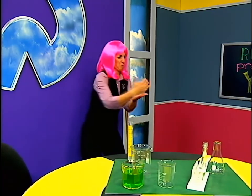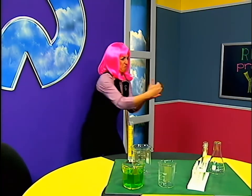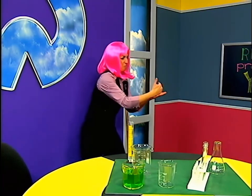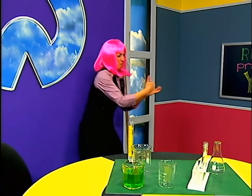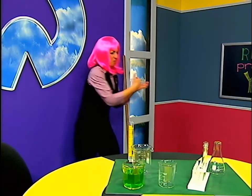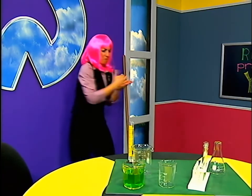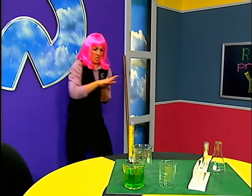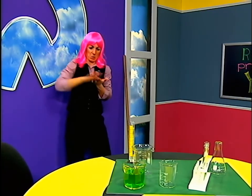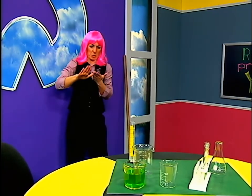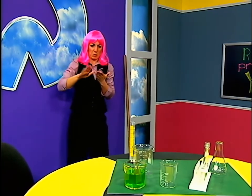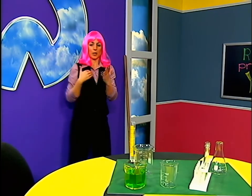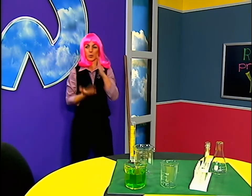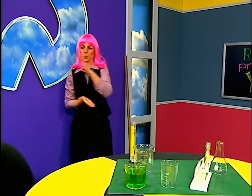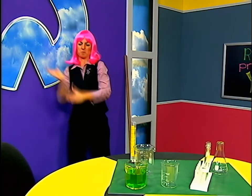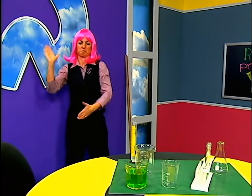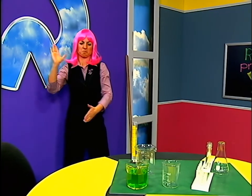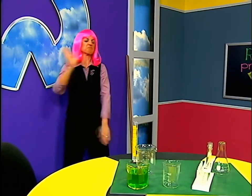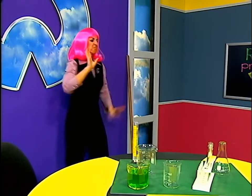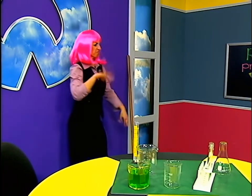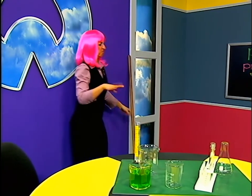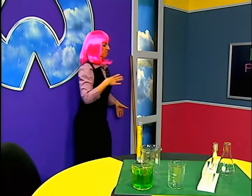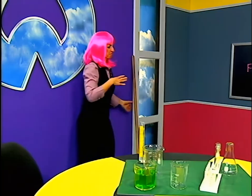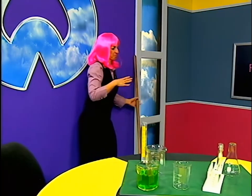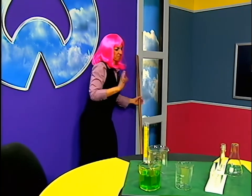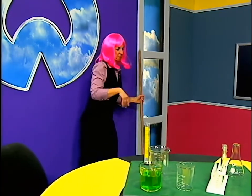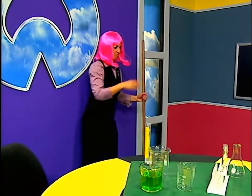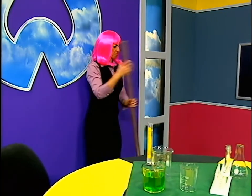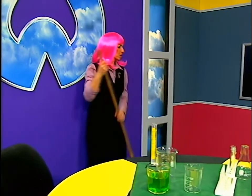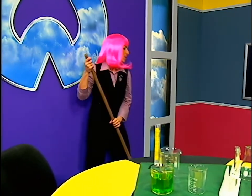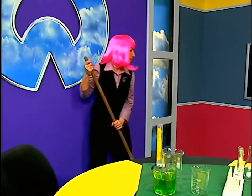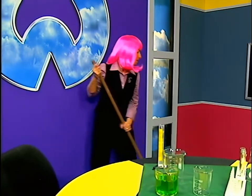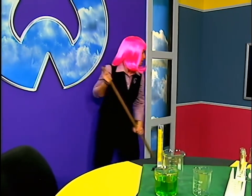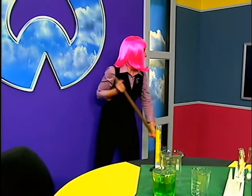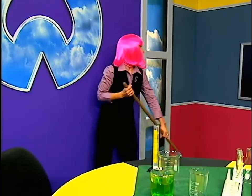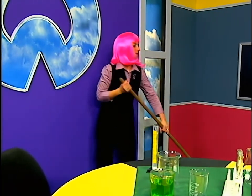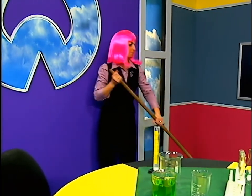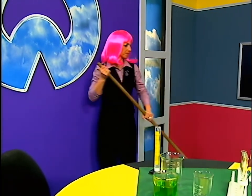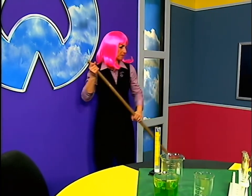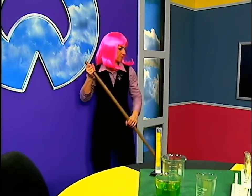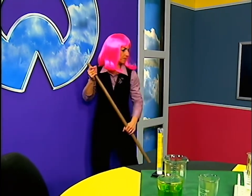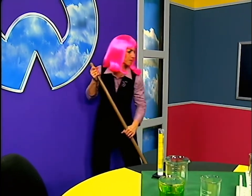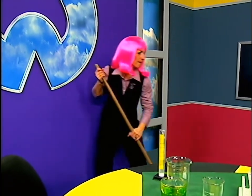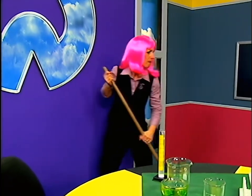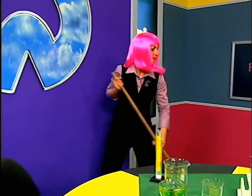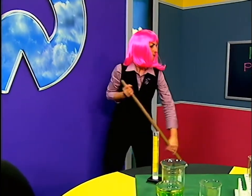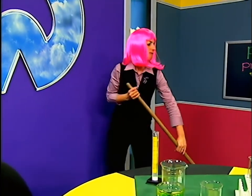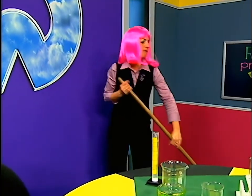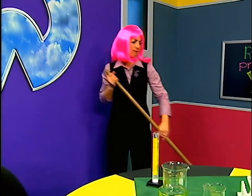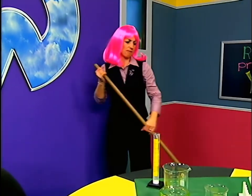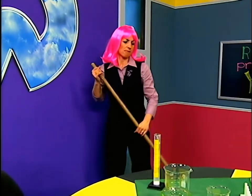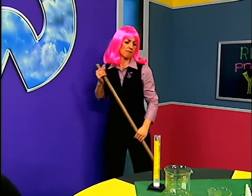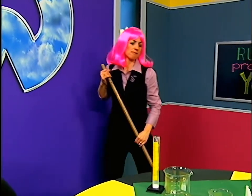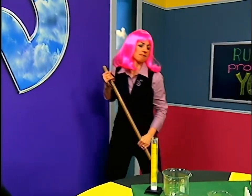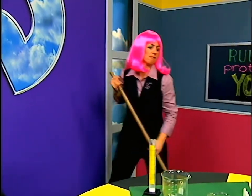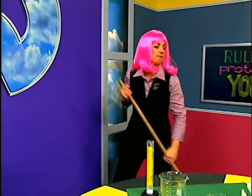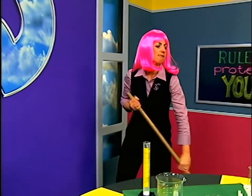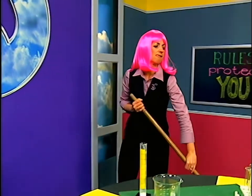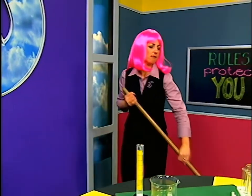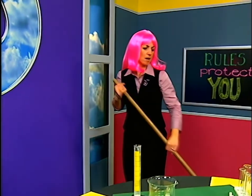A STAPLE GUN, HUH. AND A HAMMER? HMM. WHAT HAVE THEY GOT TO DO WITH PLUMBING? OH, WELL, BEATS ME. HE'S FINISHED. OKAY.